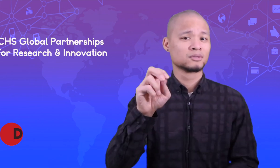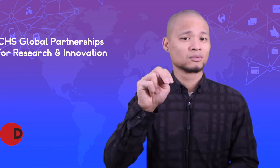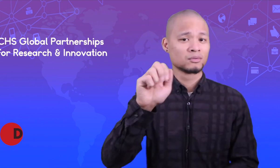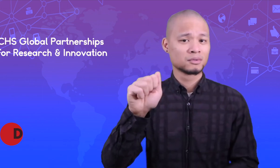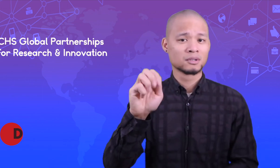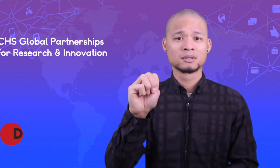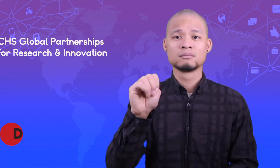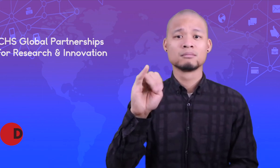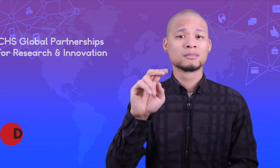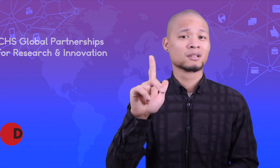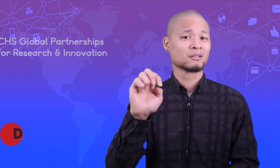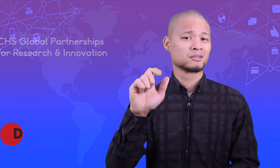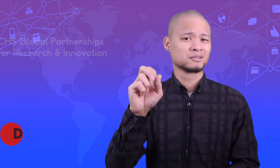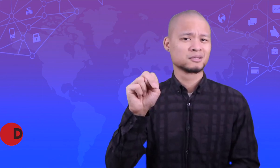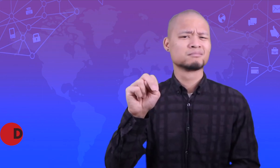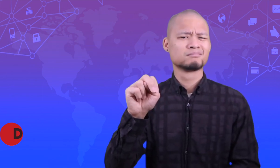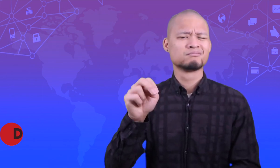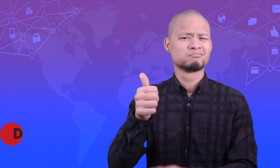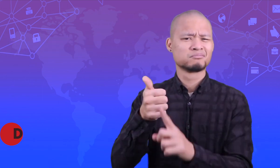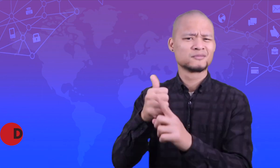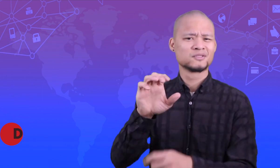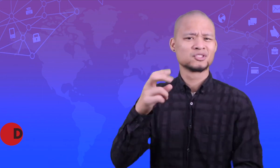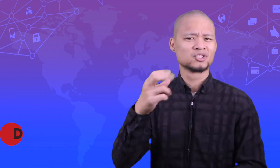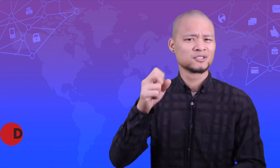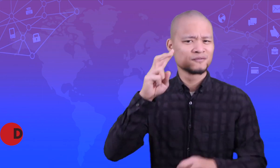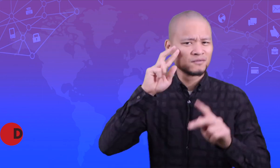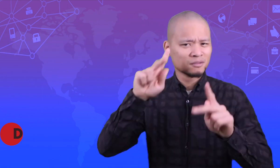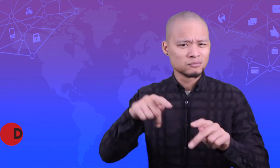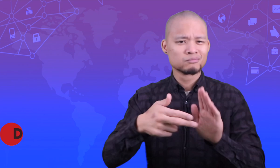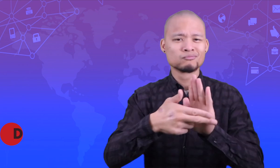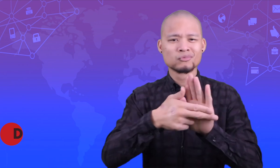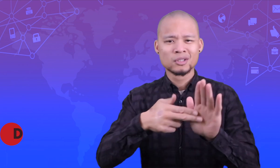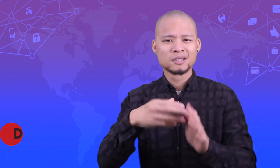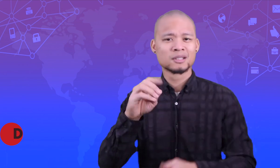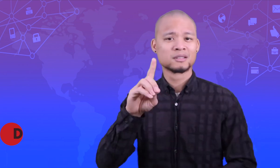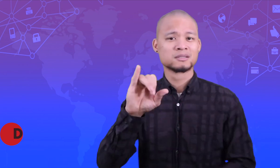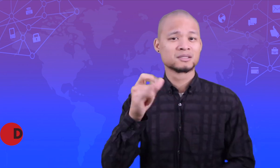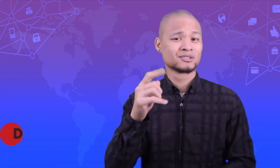CHS’s VP, Brand & Digital Marketing responded